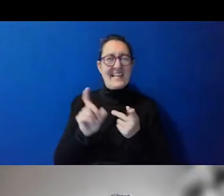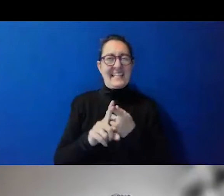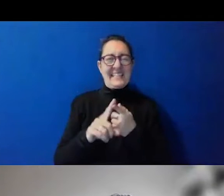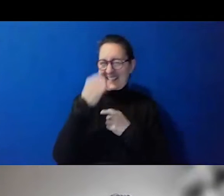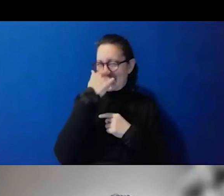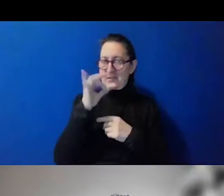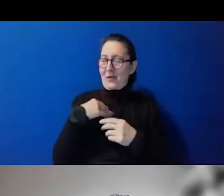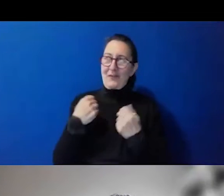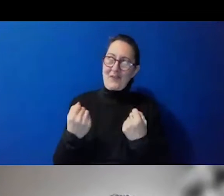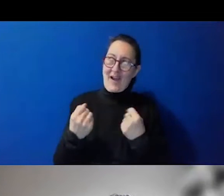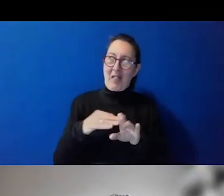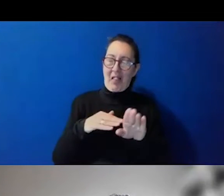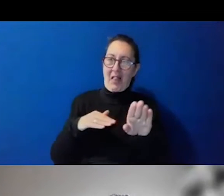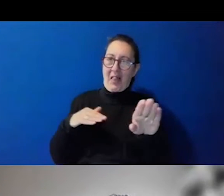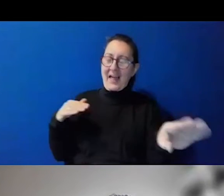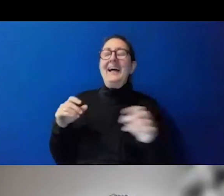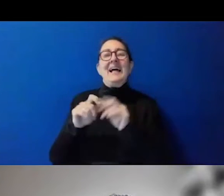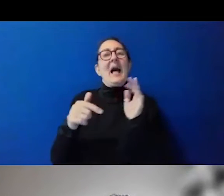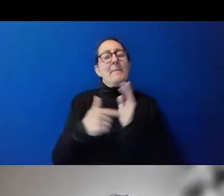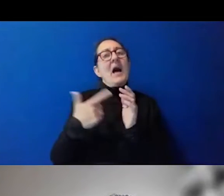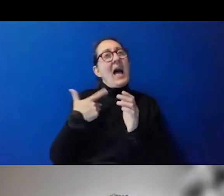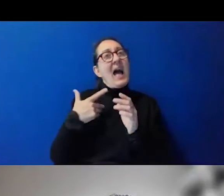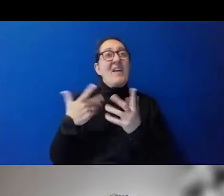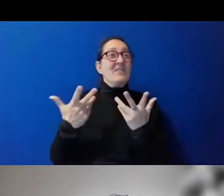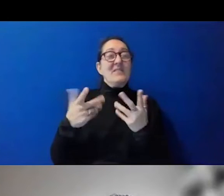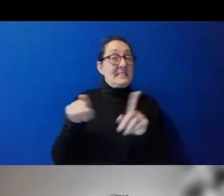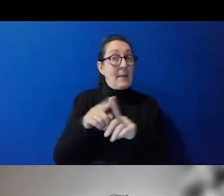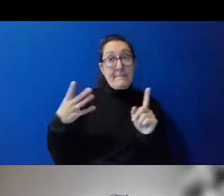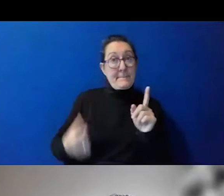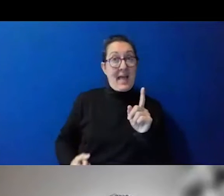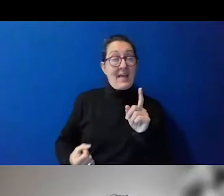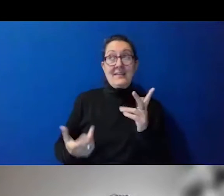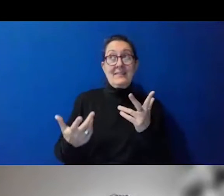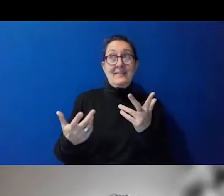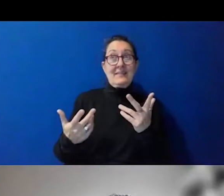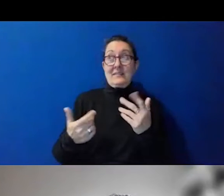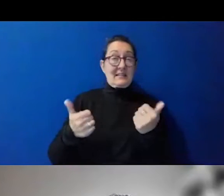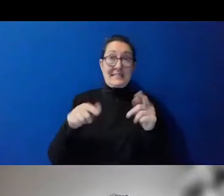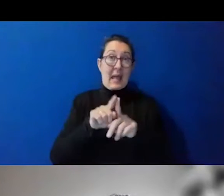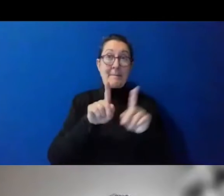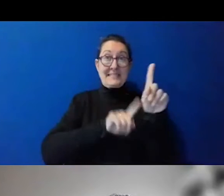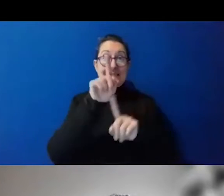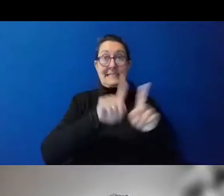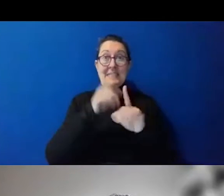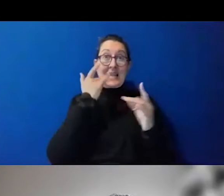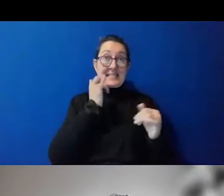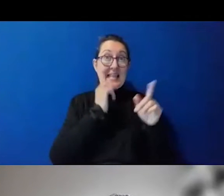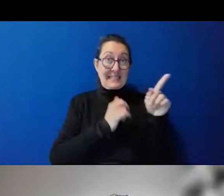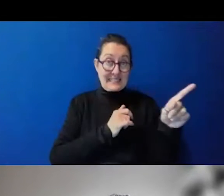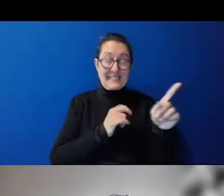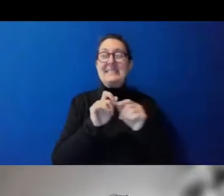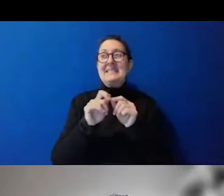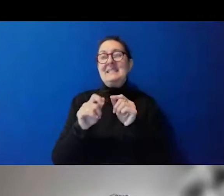of pay in a in a lowcost living area um as the city solicitors they they're the two bonuses but